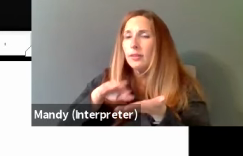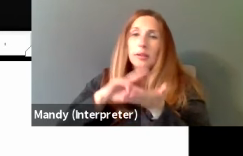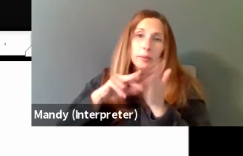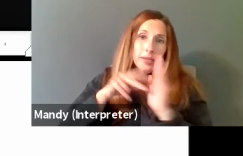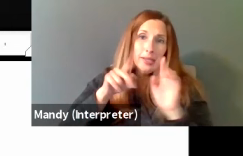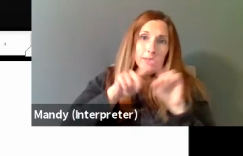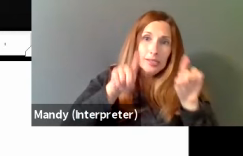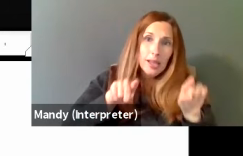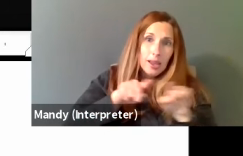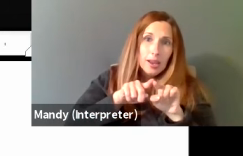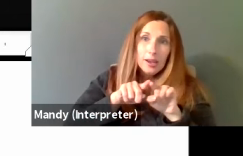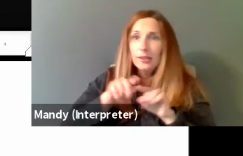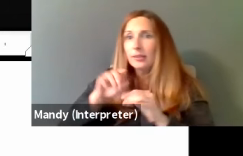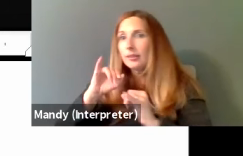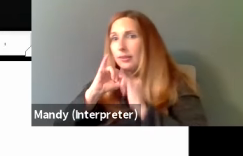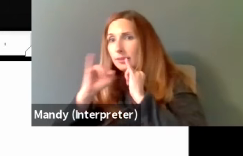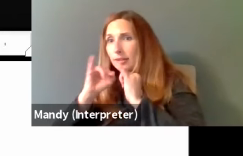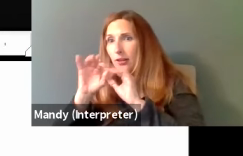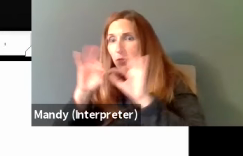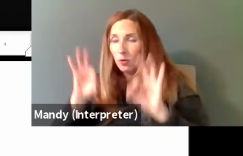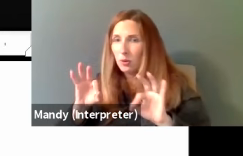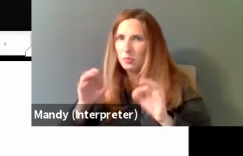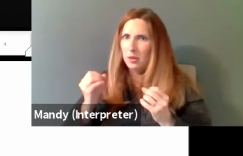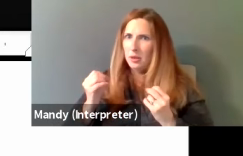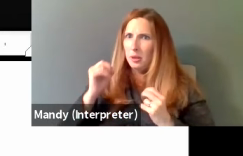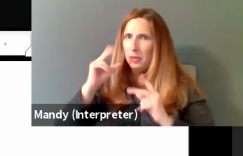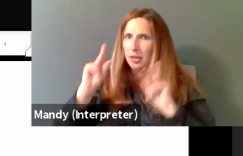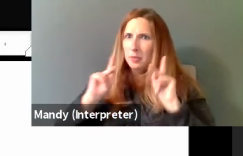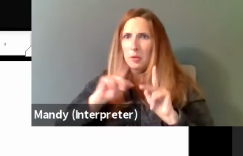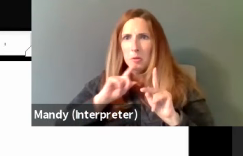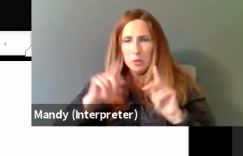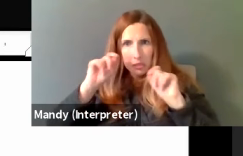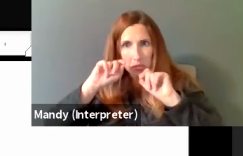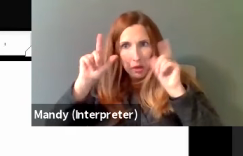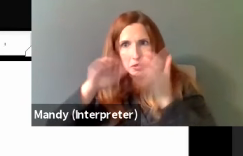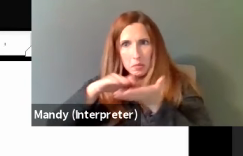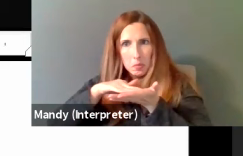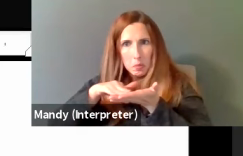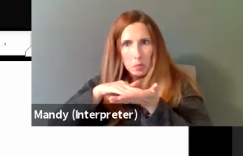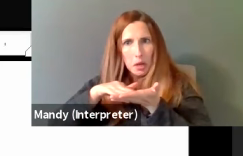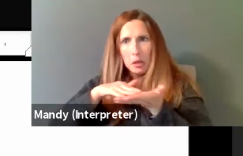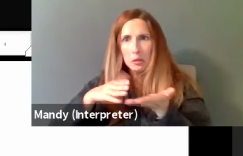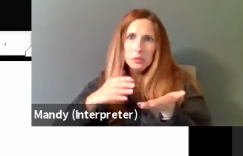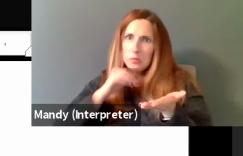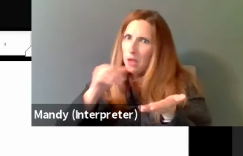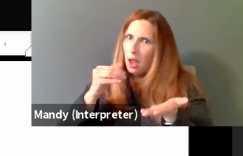A lot of people are really surprised how affordable braille is to get, and we can help work here